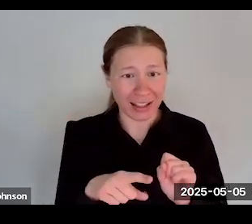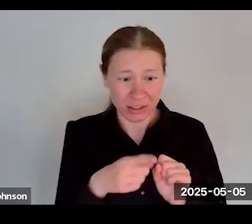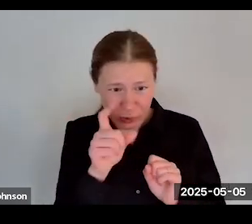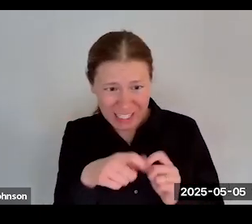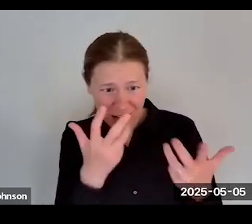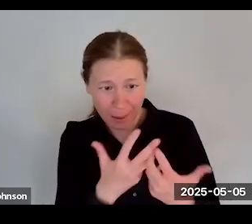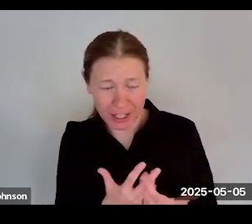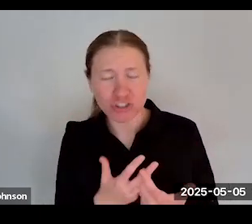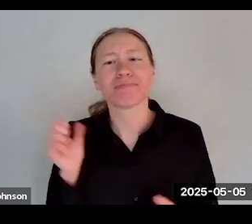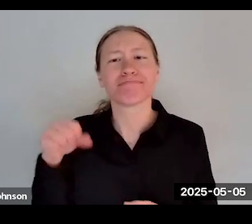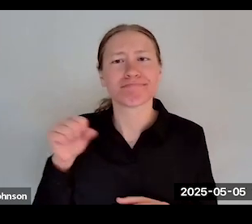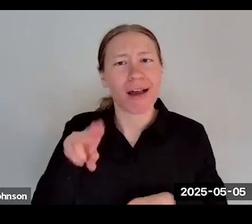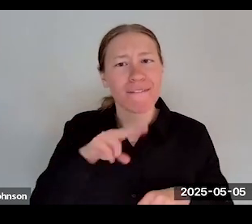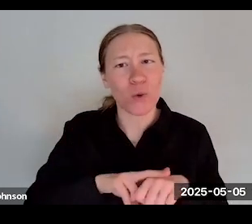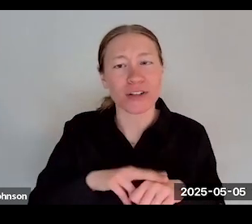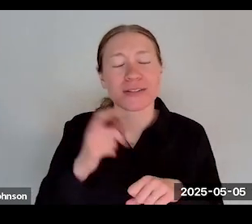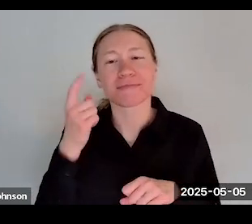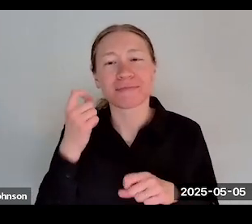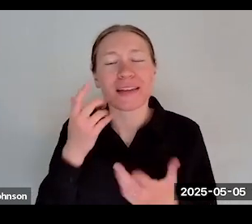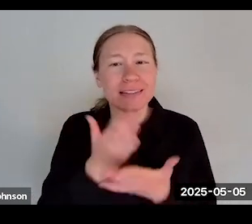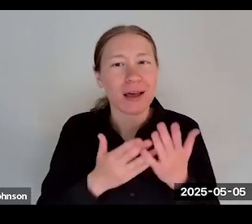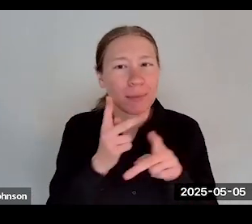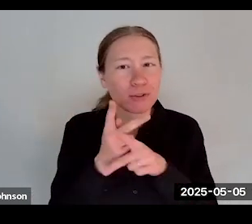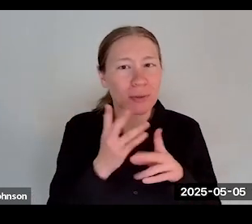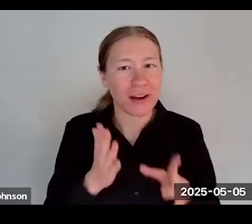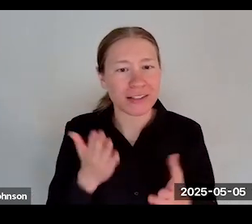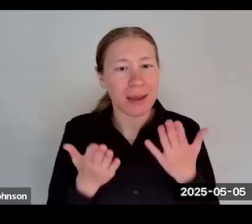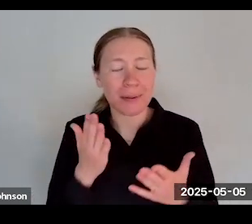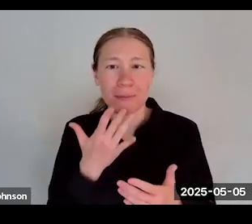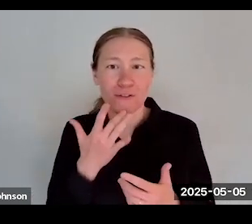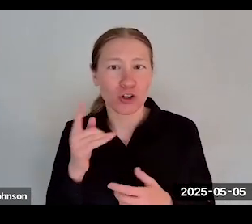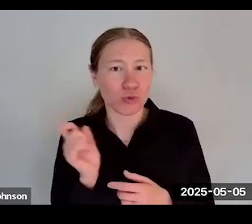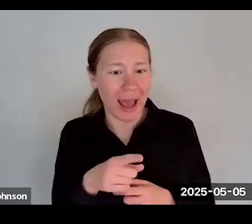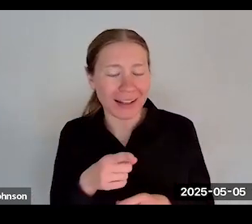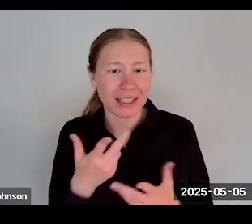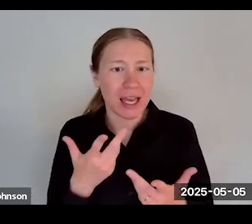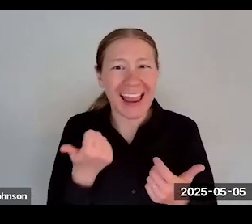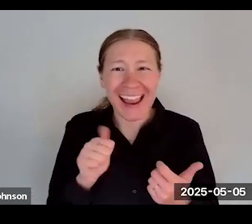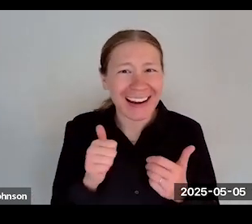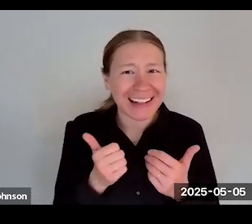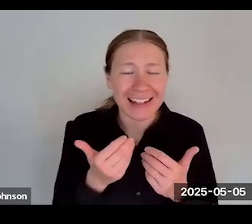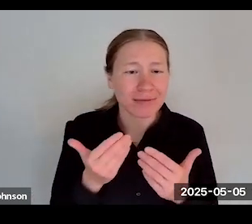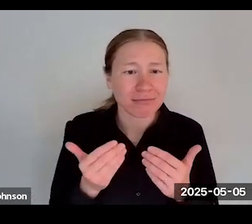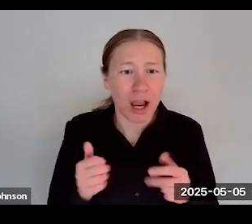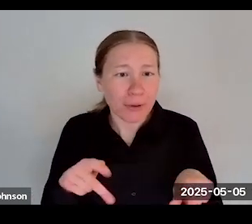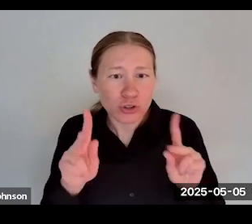However, some supervisors may prefer to ask if there's any step that can be taken to enable that employee to improve their performance